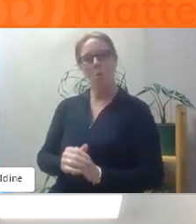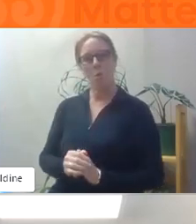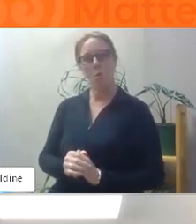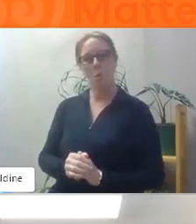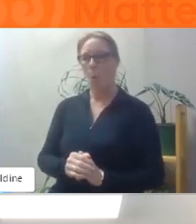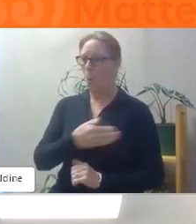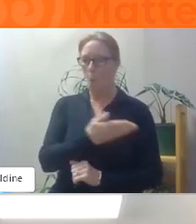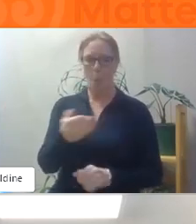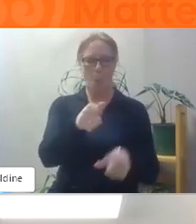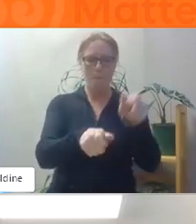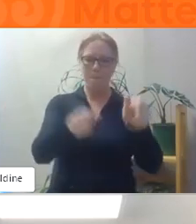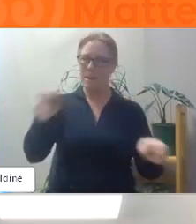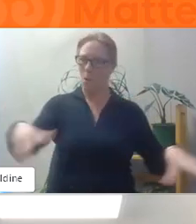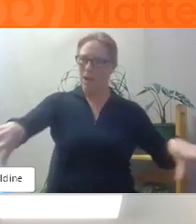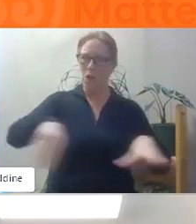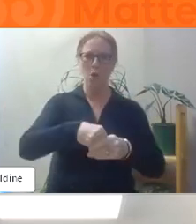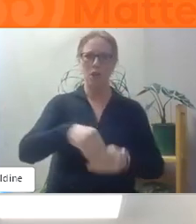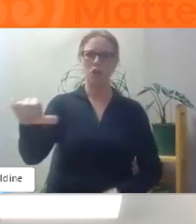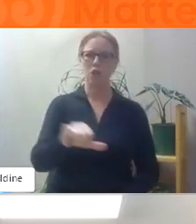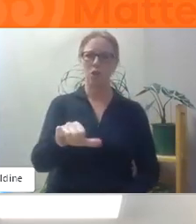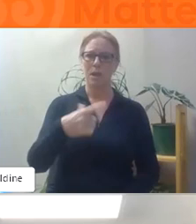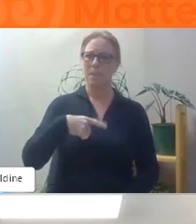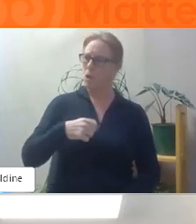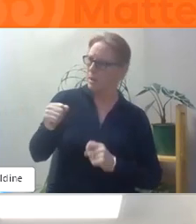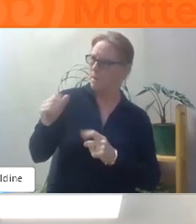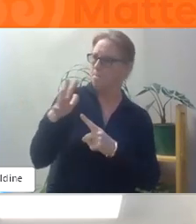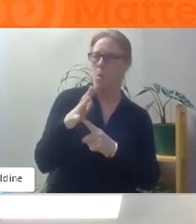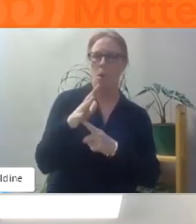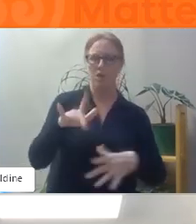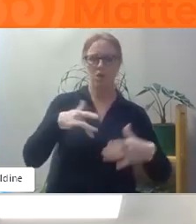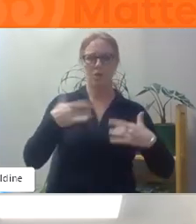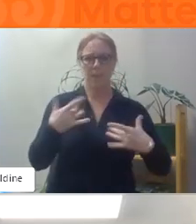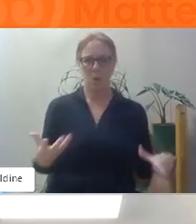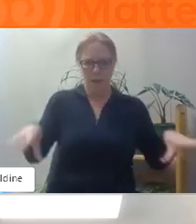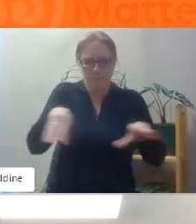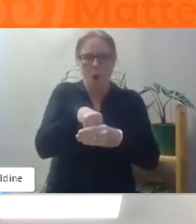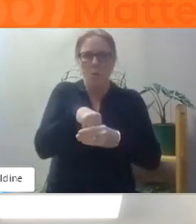should be included because it's important to feel a part of something."